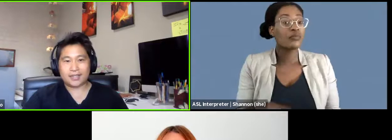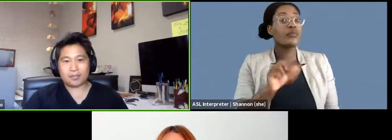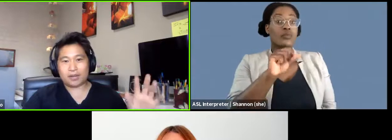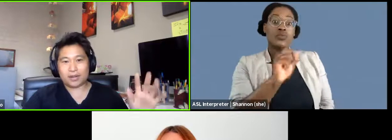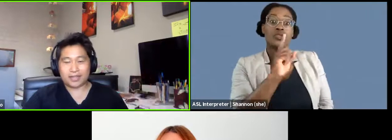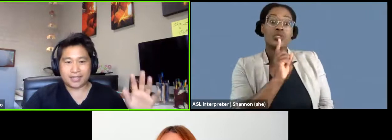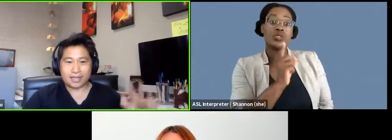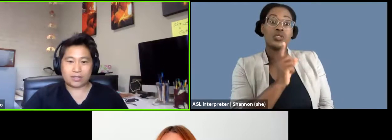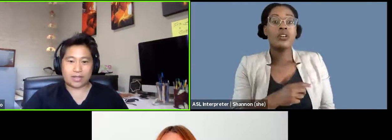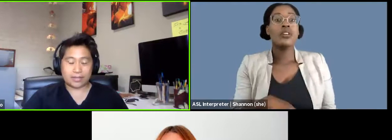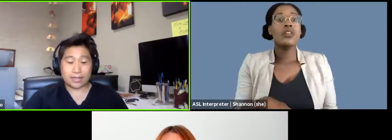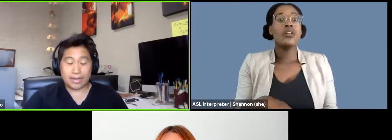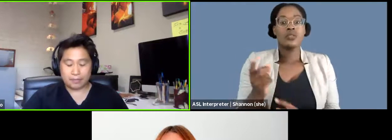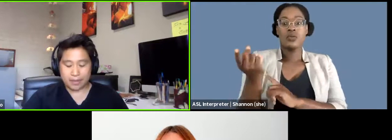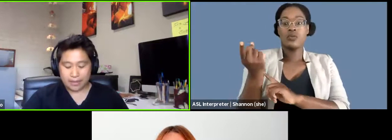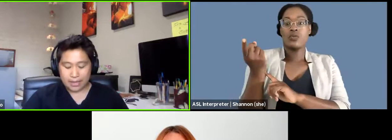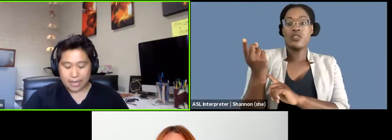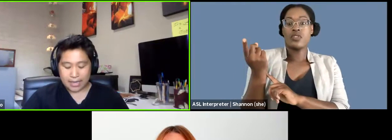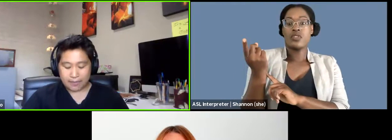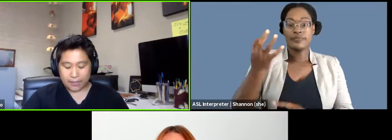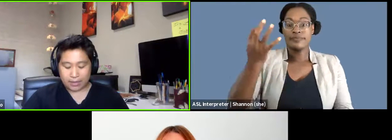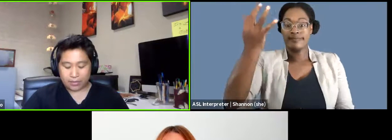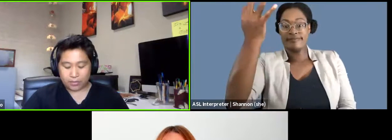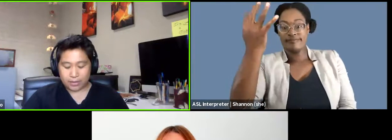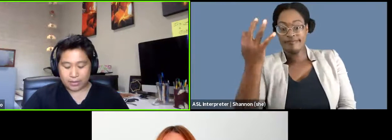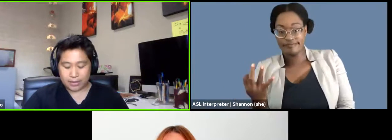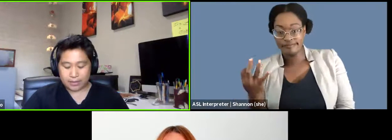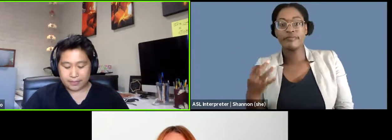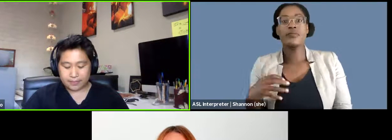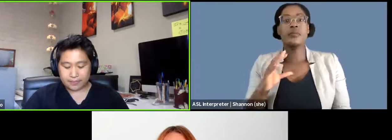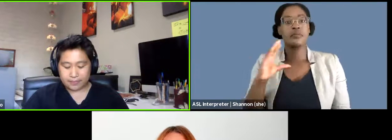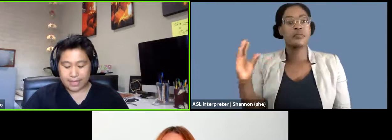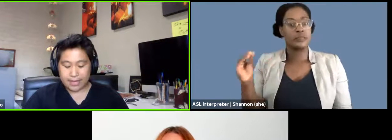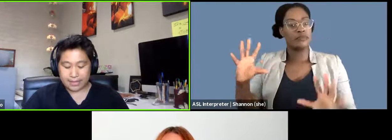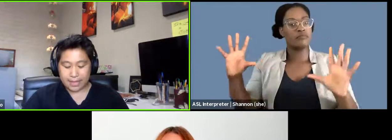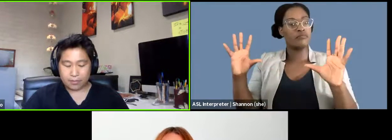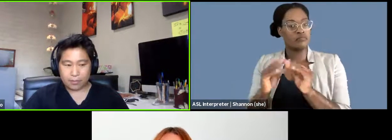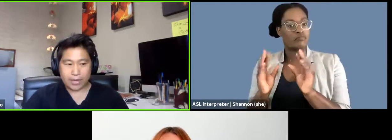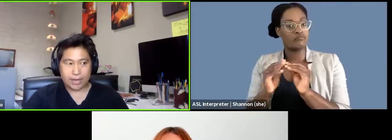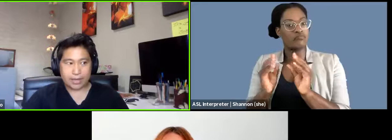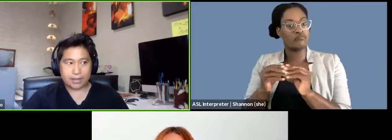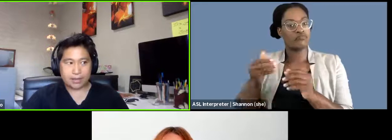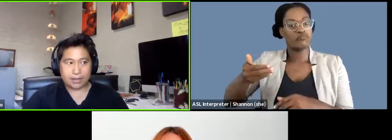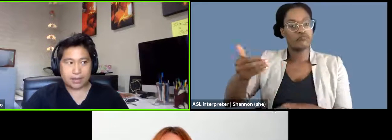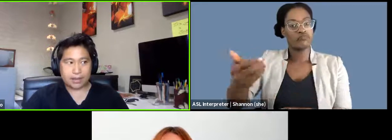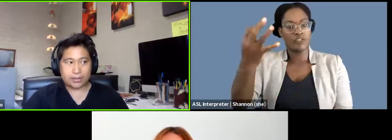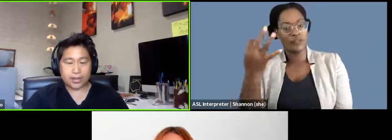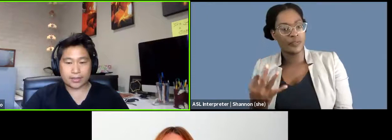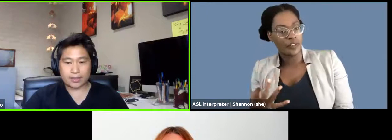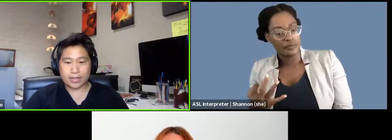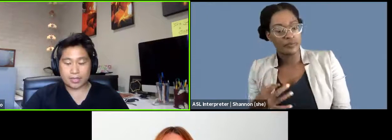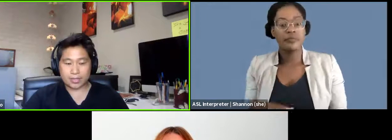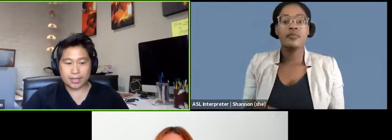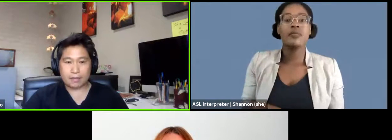you know, product and sales and things like that. It was at that time that we had direct discussions